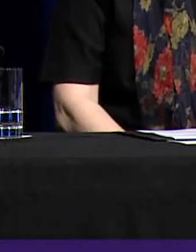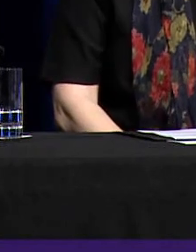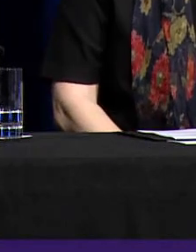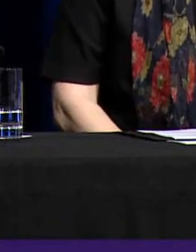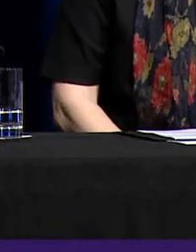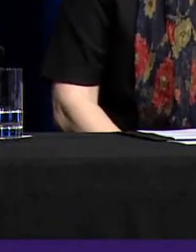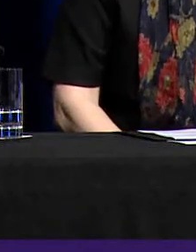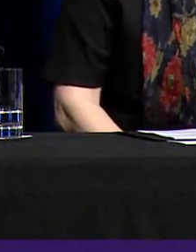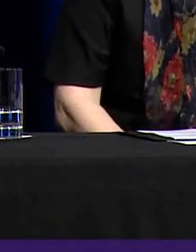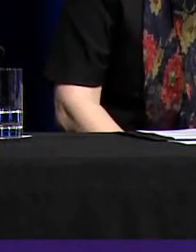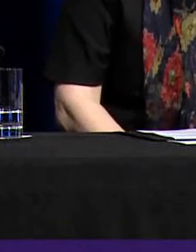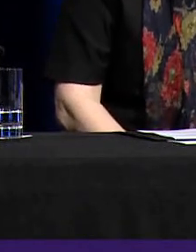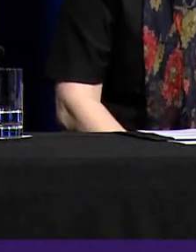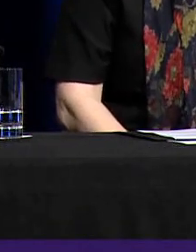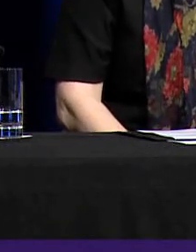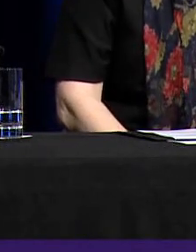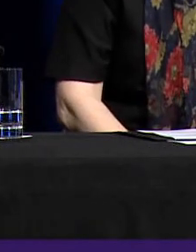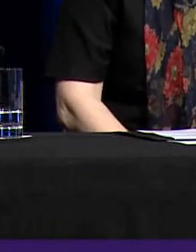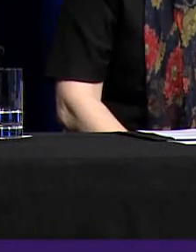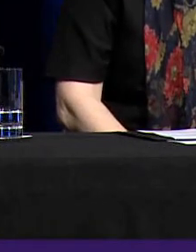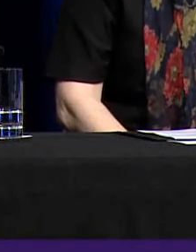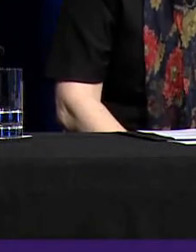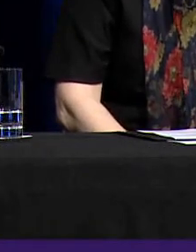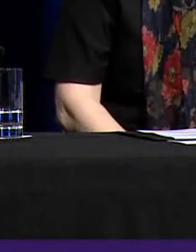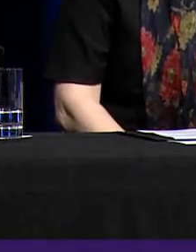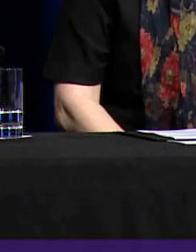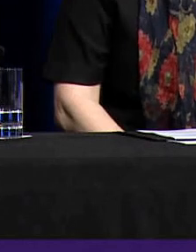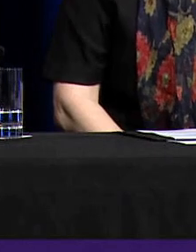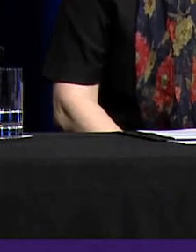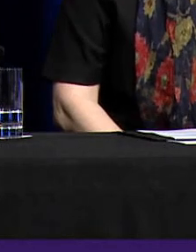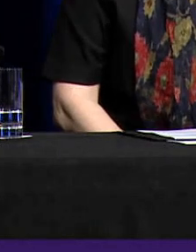people with disability have been denied the dignity of risk and the freedom to